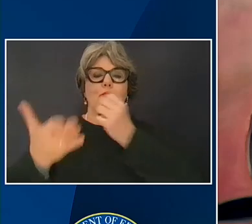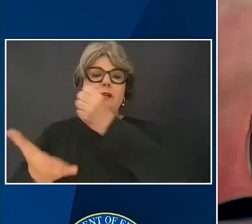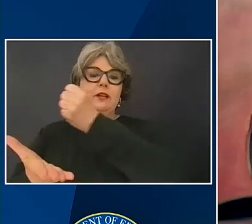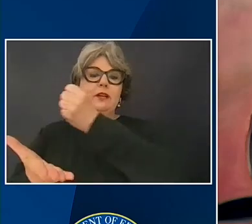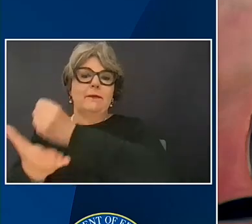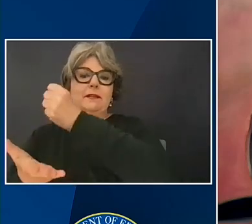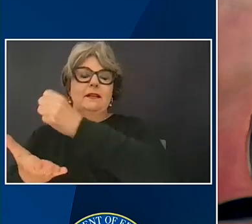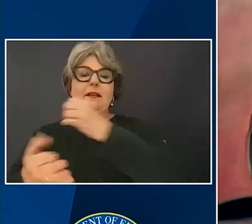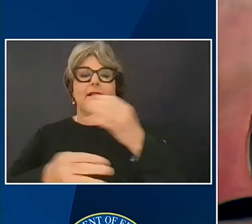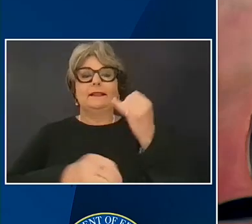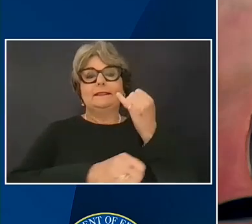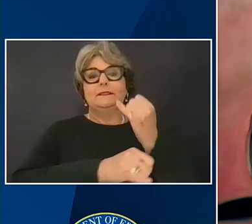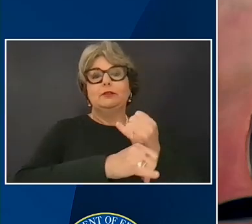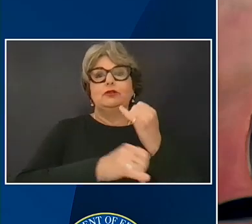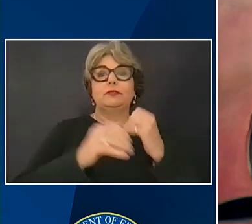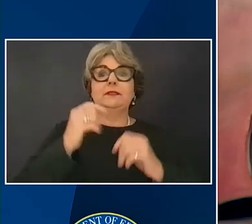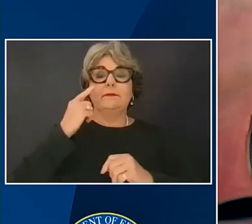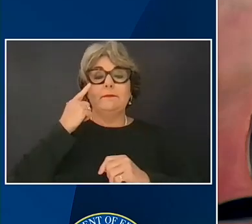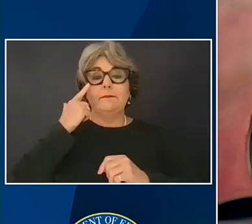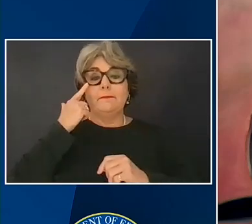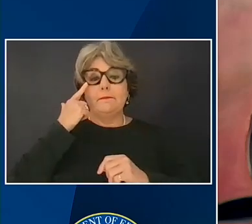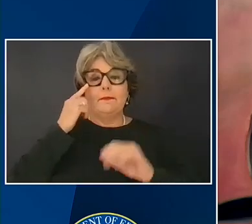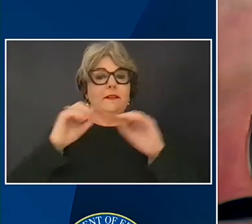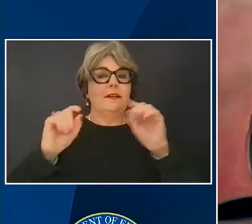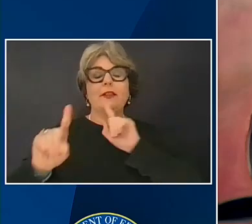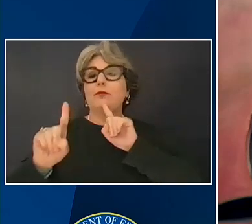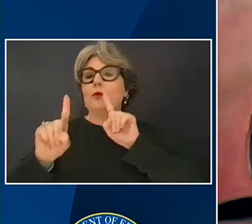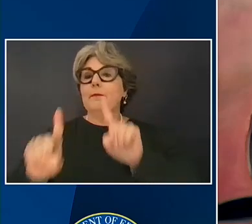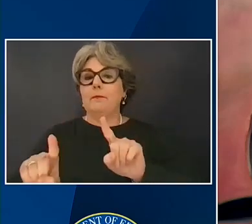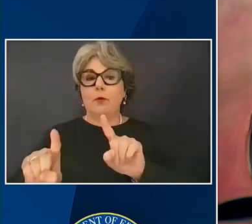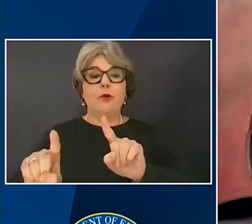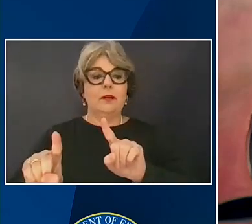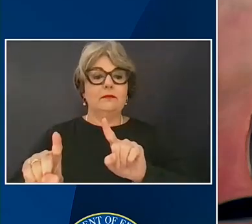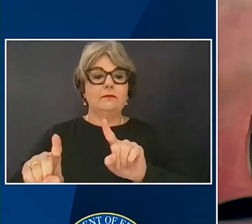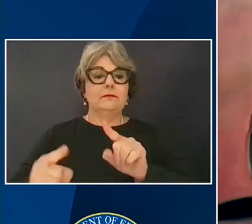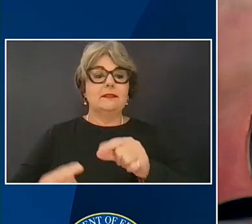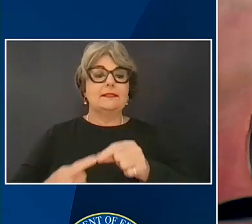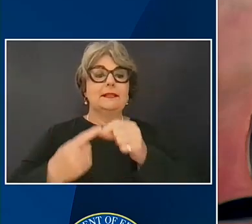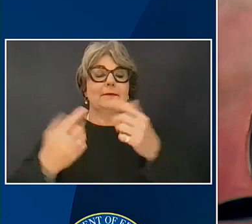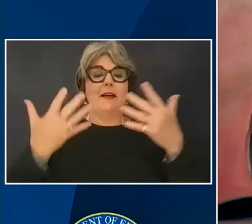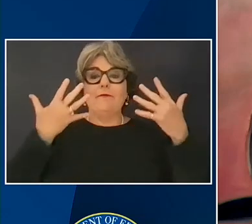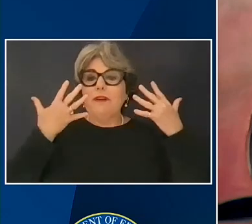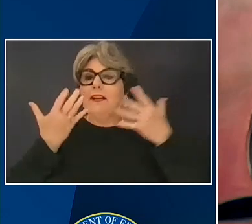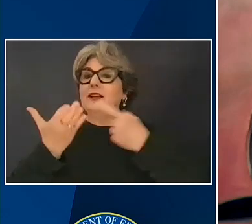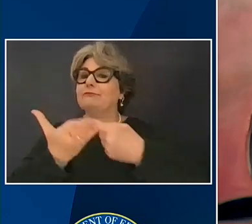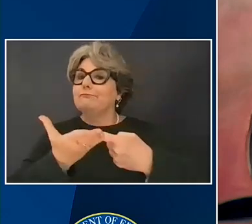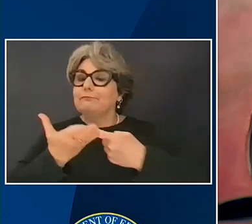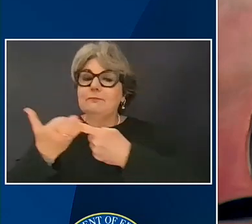So, nothing to report except a friendly conversation that we think might be